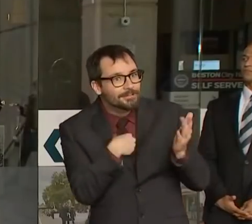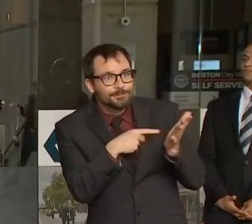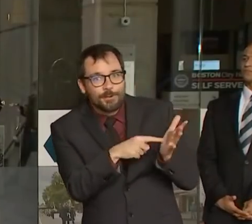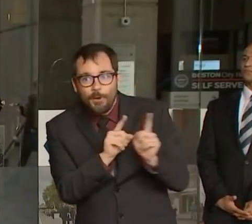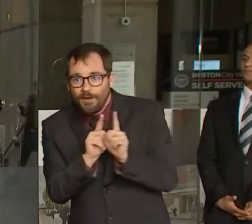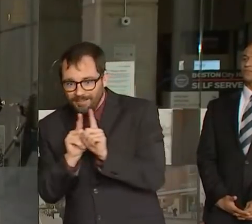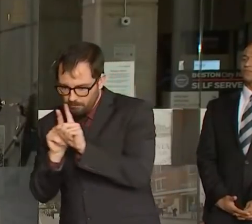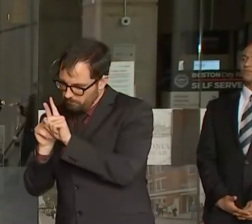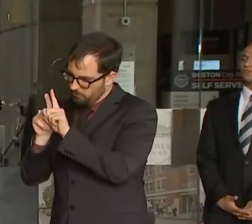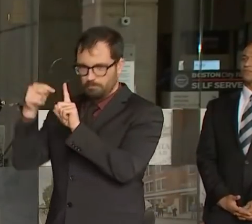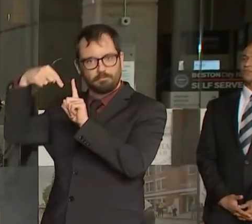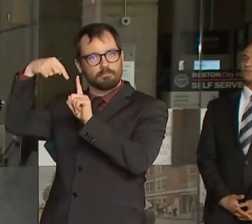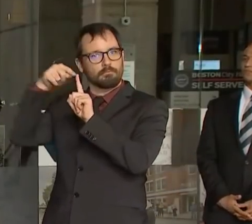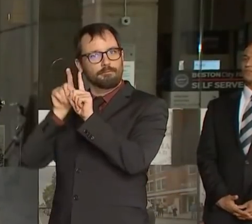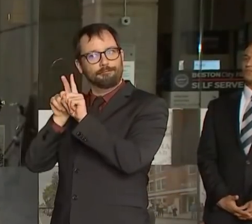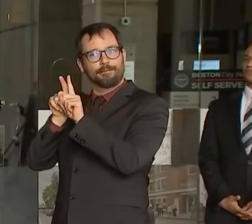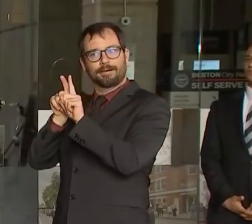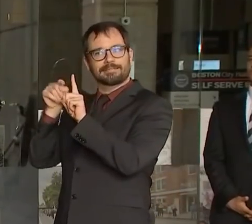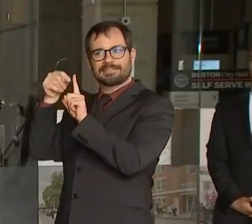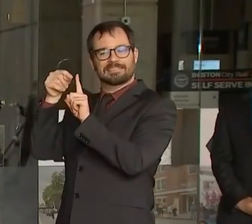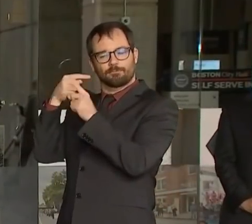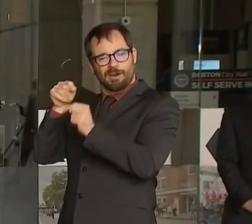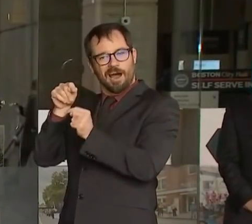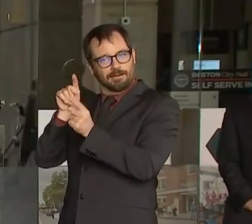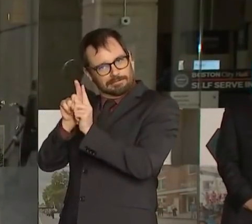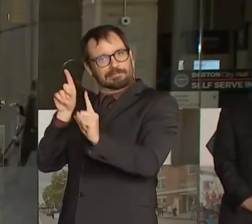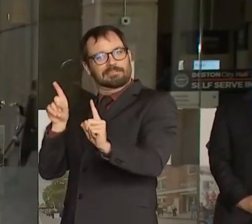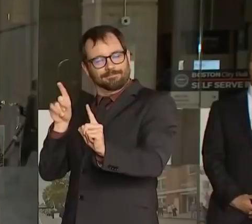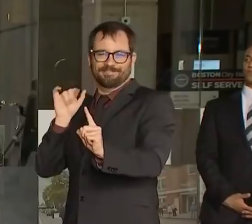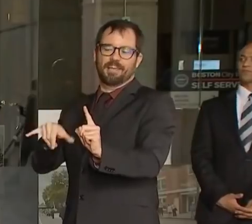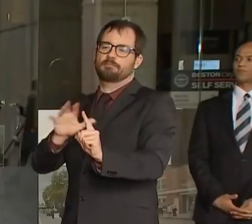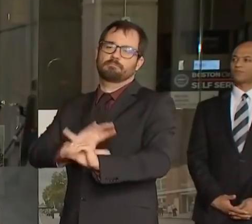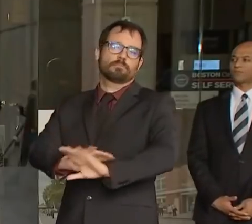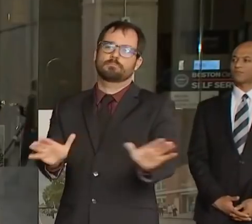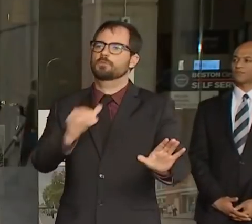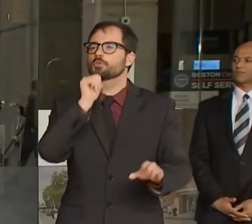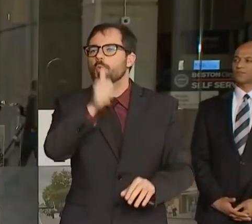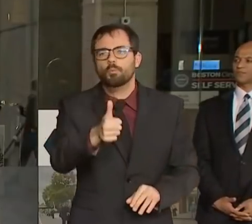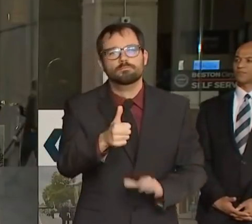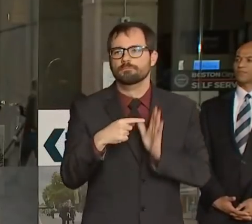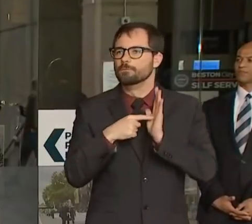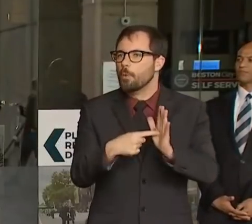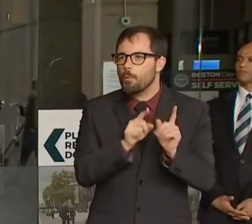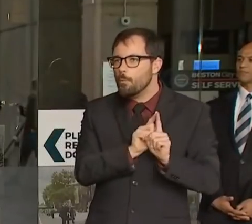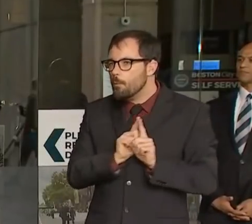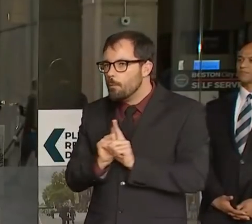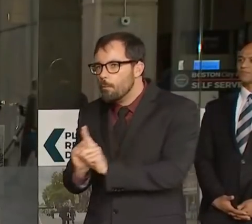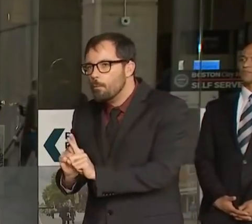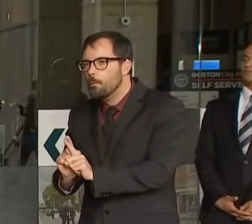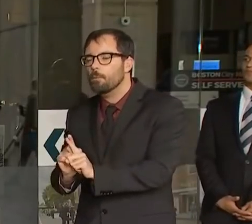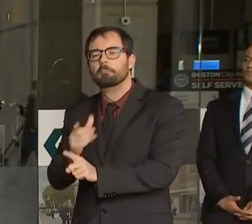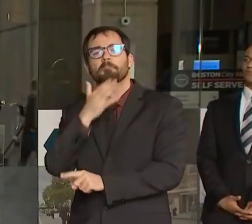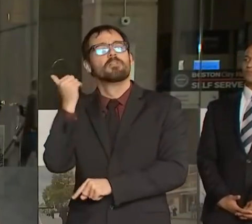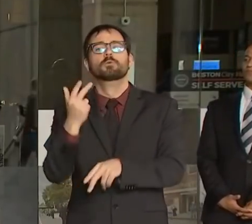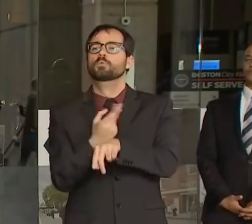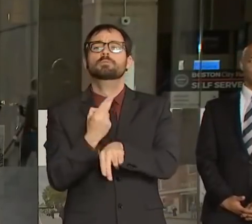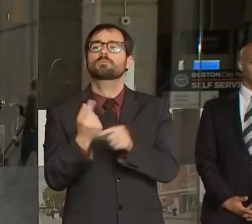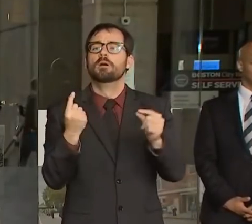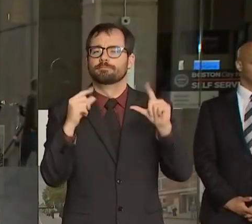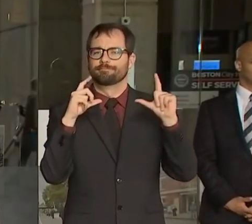THE UNIT, WE ARE ASKING YOU NOT TO DO THAT AGAIN, IT IS ABOUT KEEPING THE PHYSICAL DISTANCE FROM EACH OTHER. TO PREVENT THE SPREAD OF THE